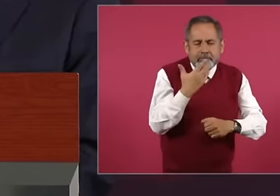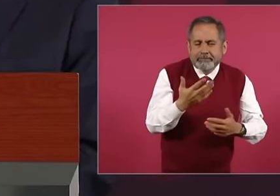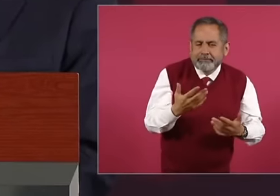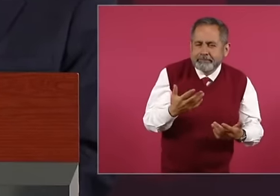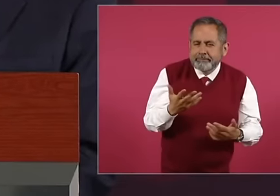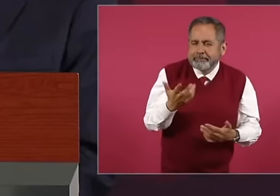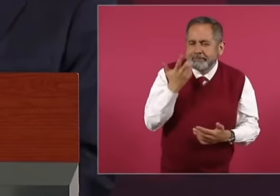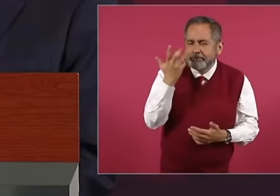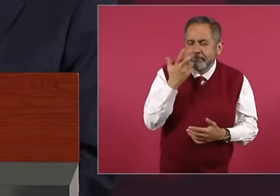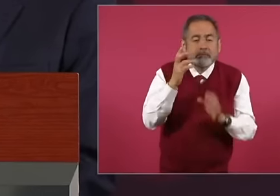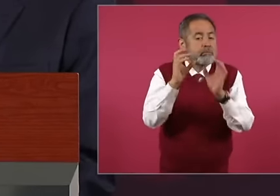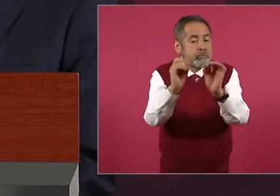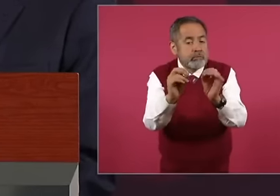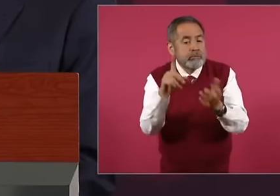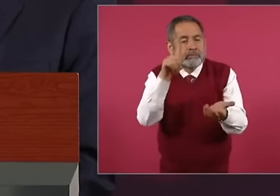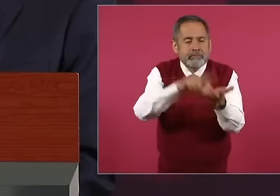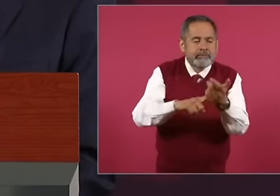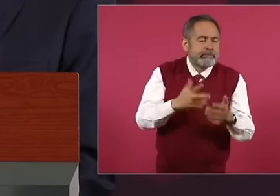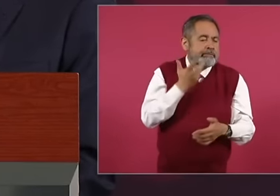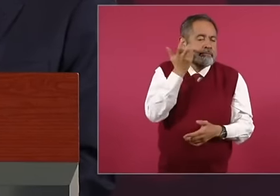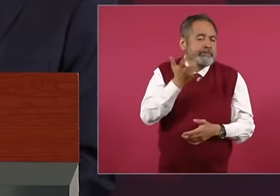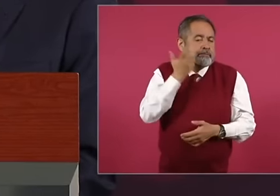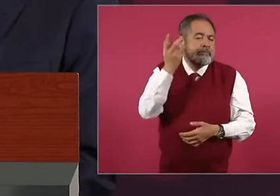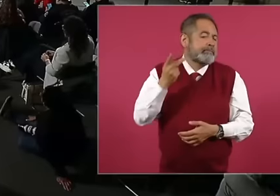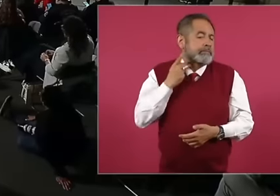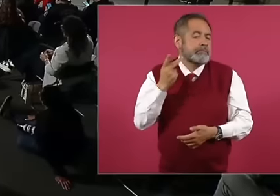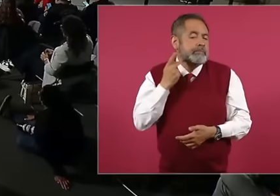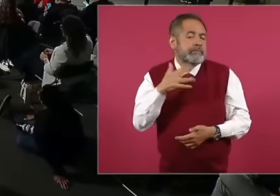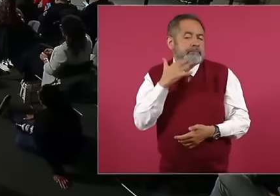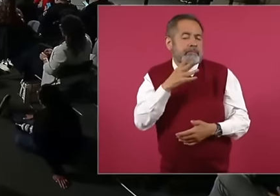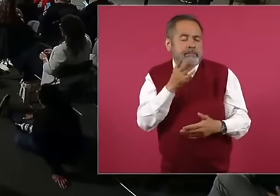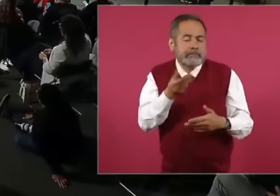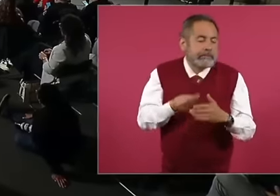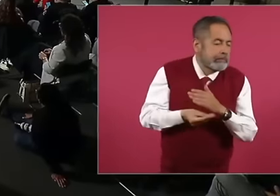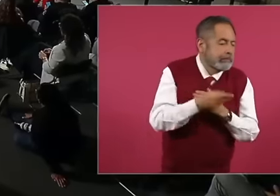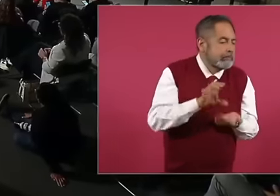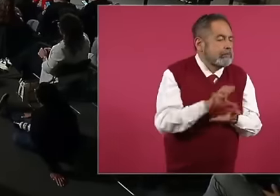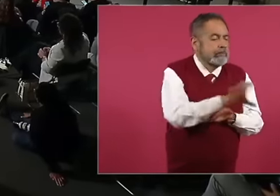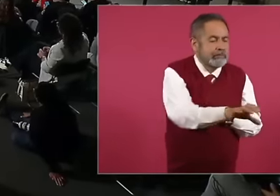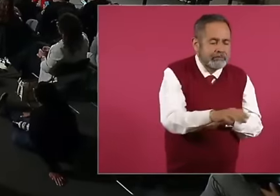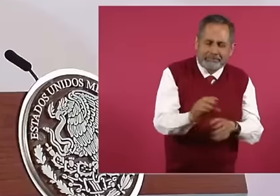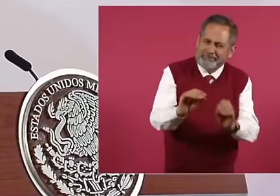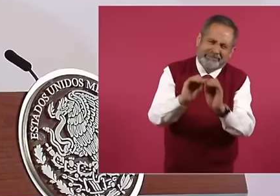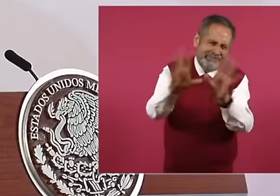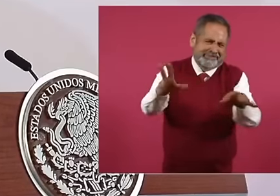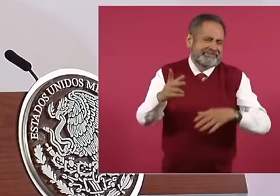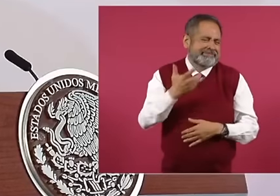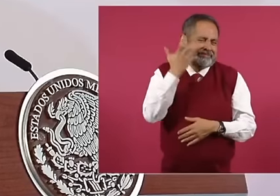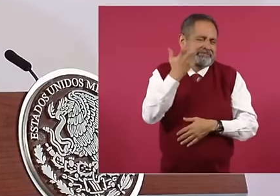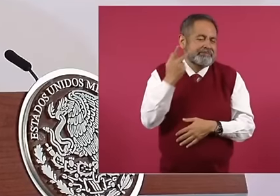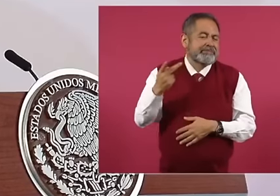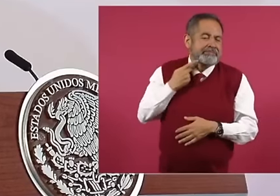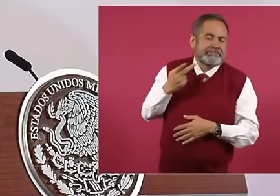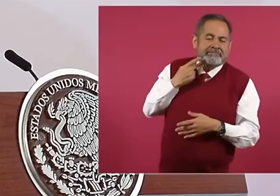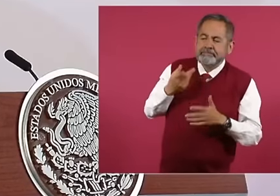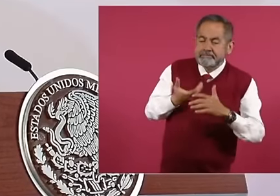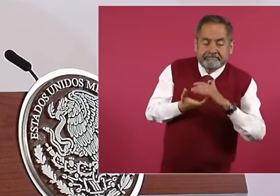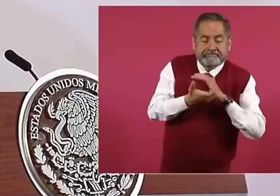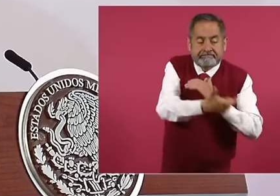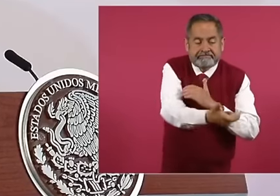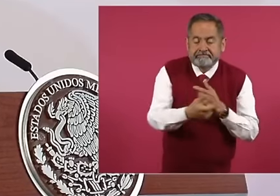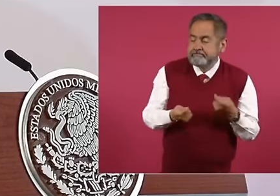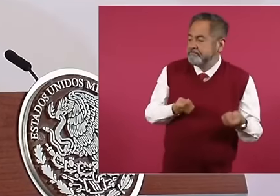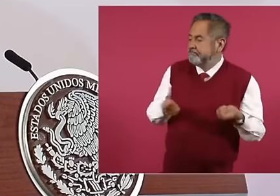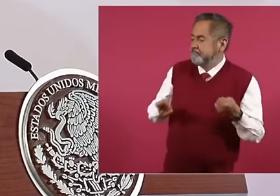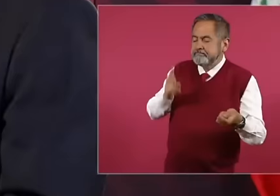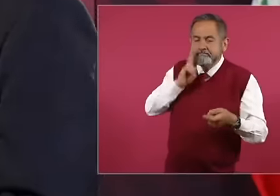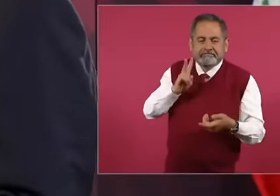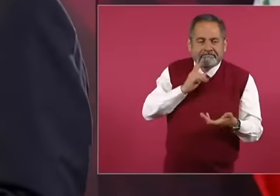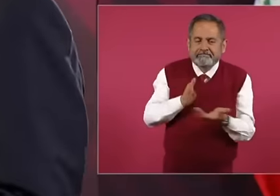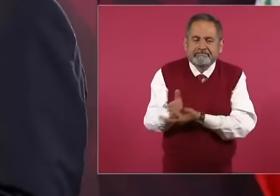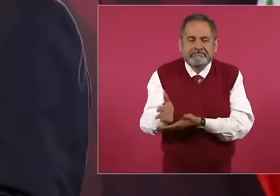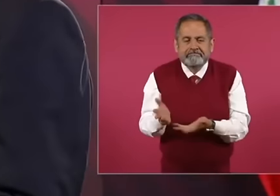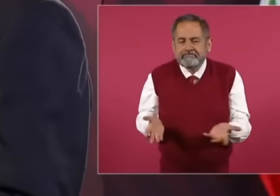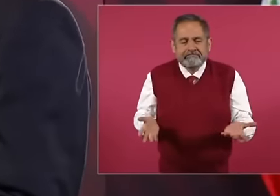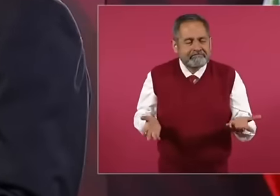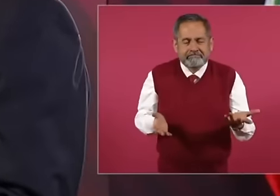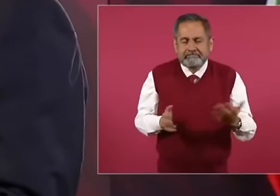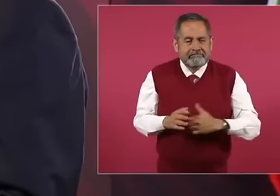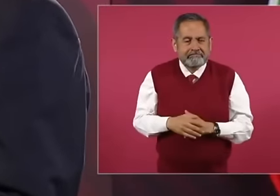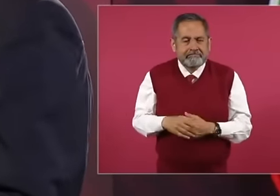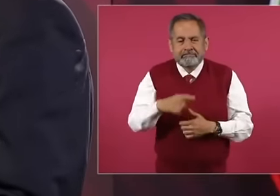. Of course it is. for political purposes because it is a strategy that